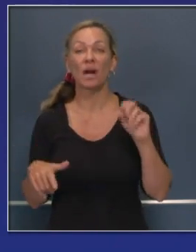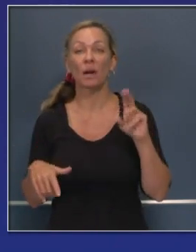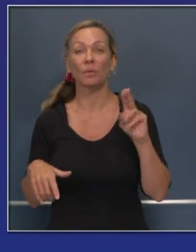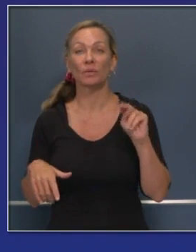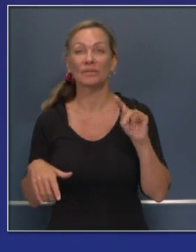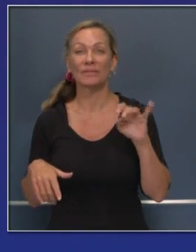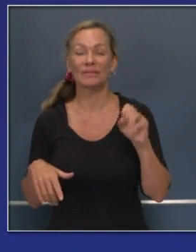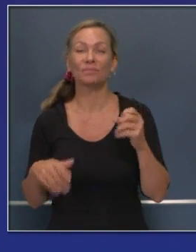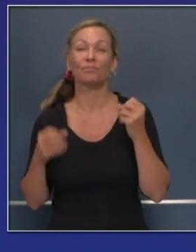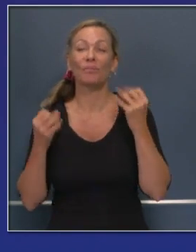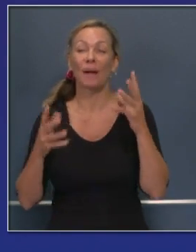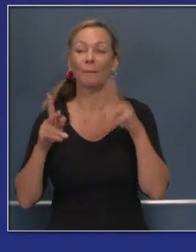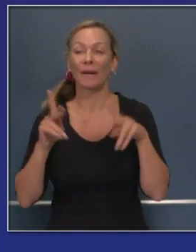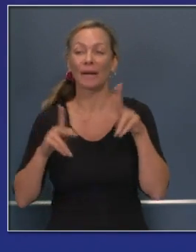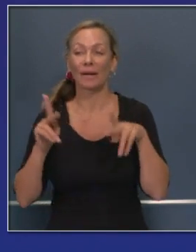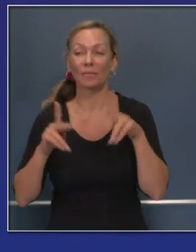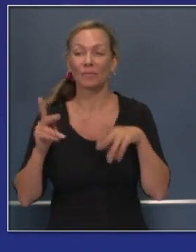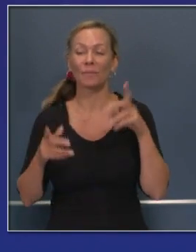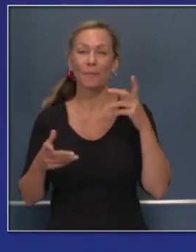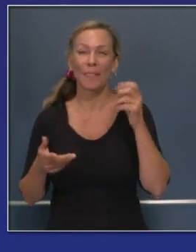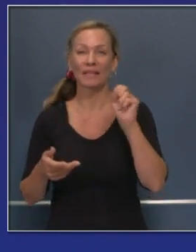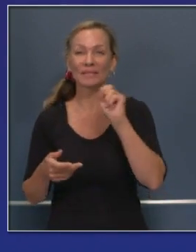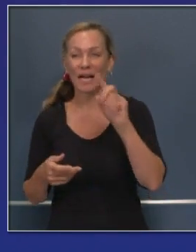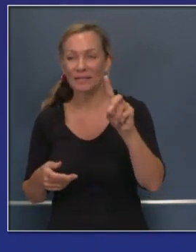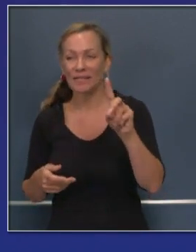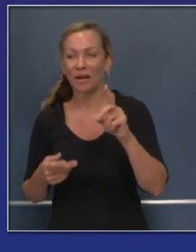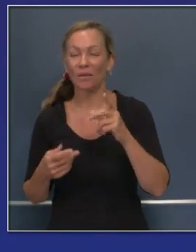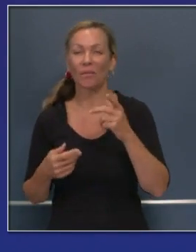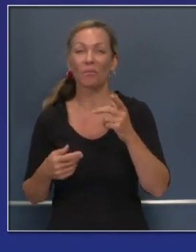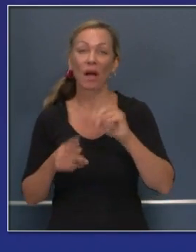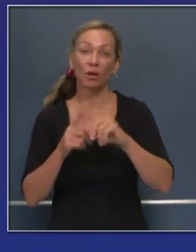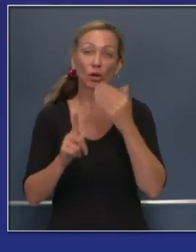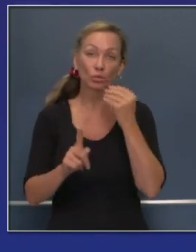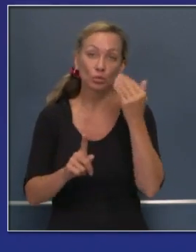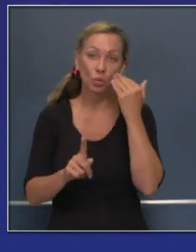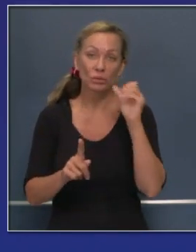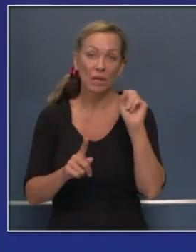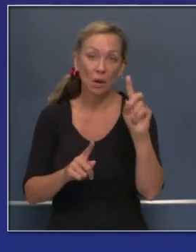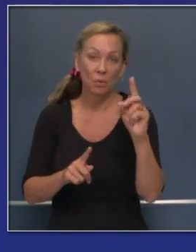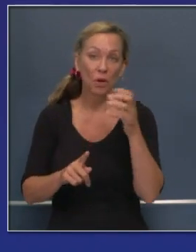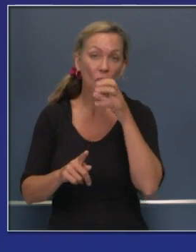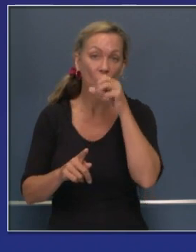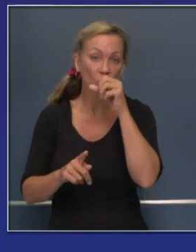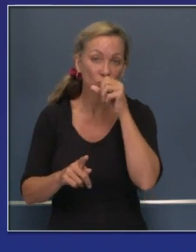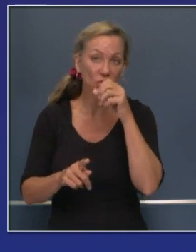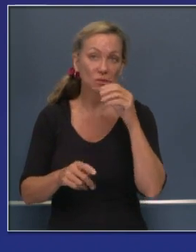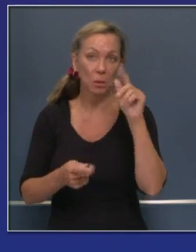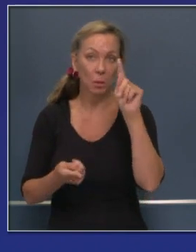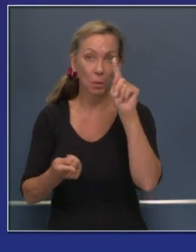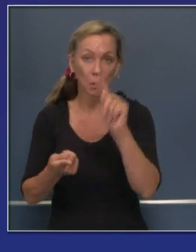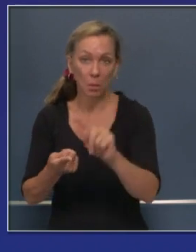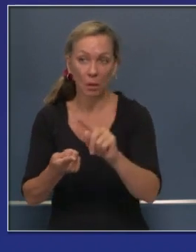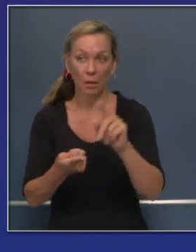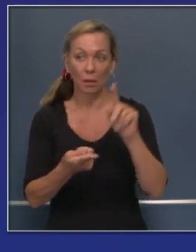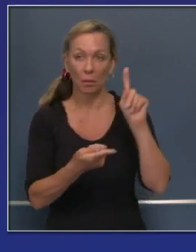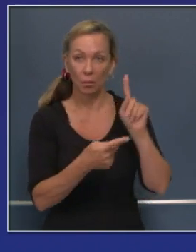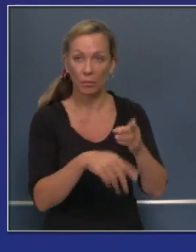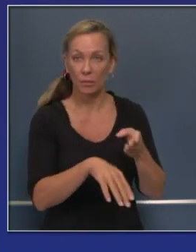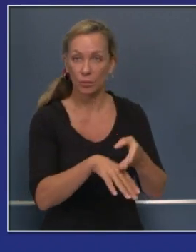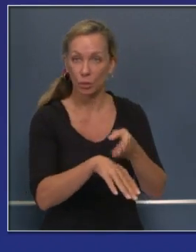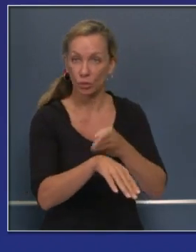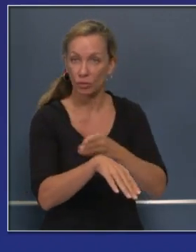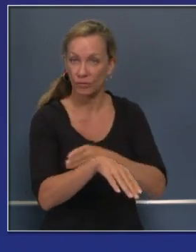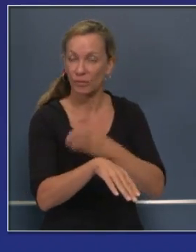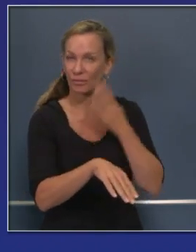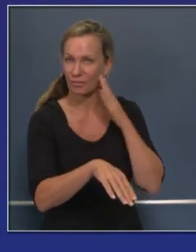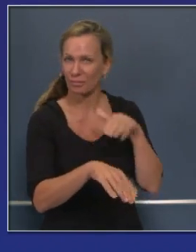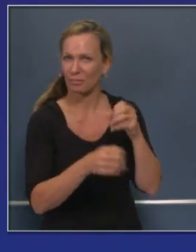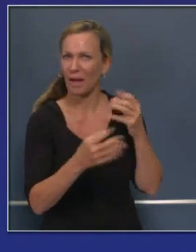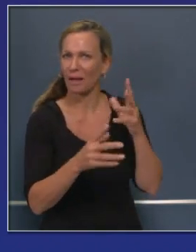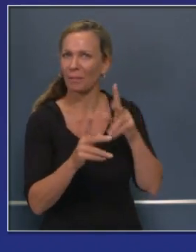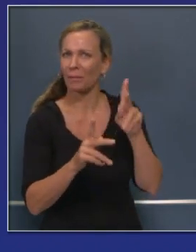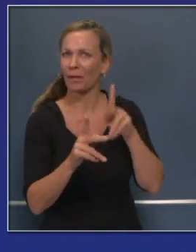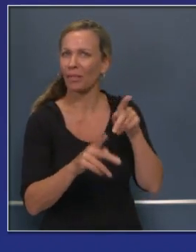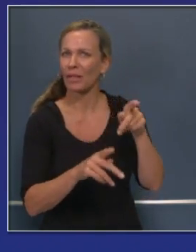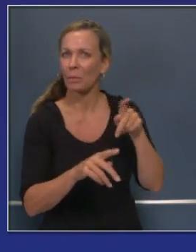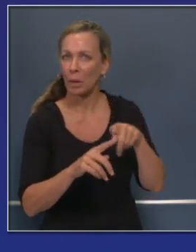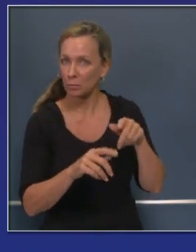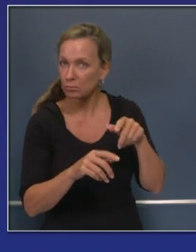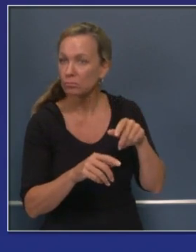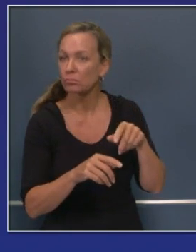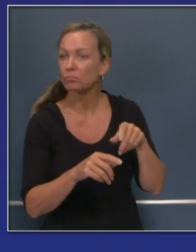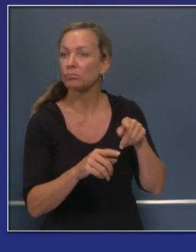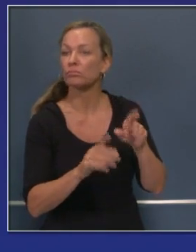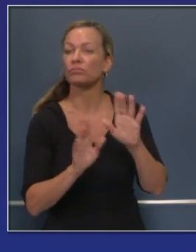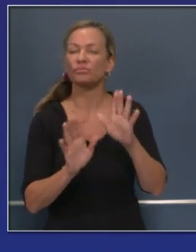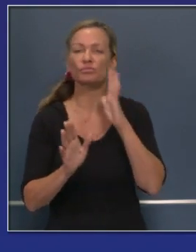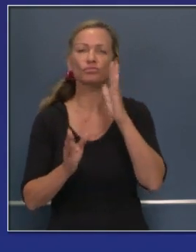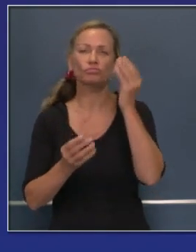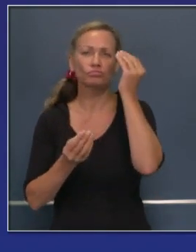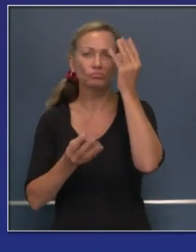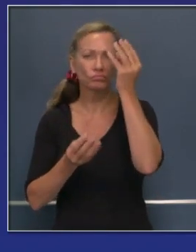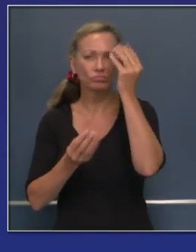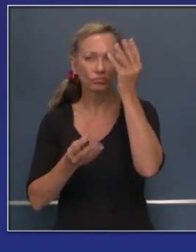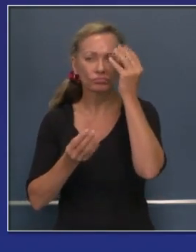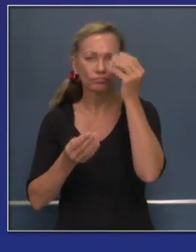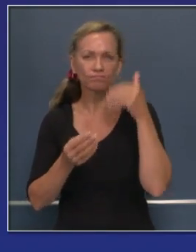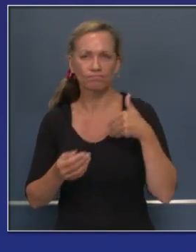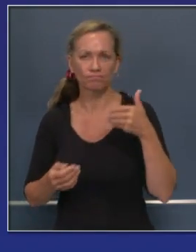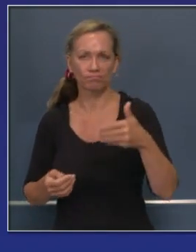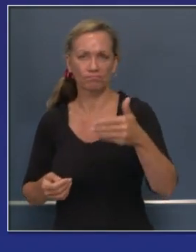YOU STILL SEE ON THE 35 LIST, SOME OF THE LARGER COUNTIES, BUT ENCOURAGED BY SAN DIEGO, ORANGE COUNTY, SAN FRANCISCO.